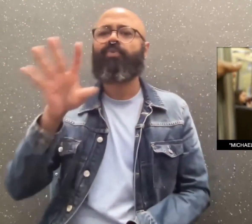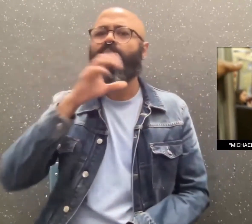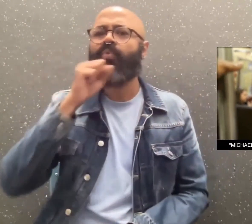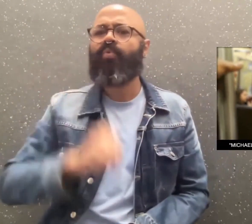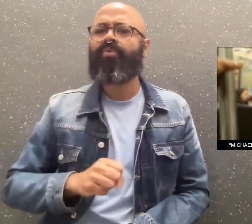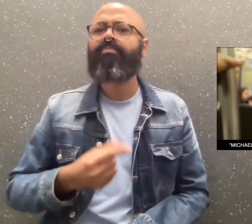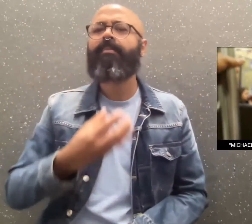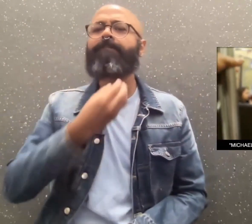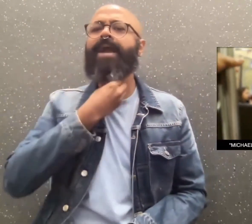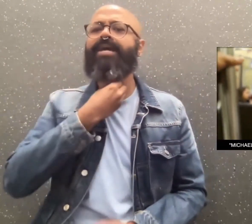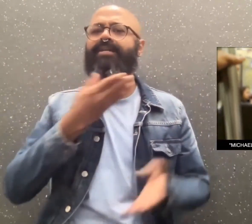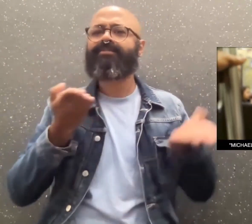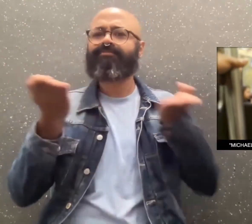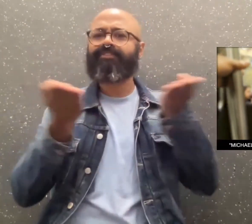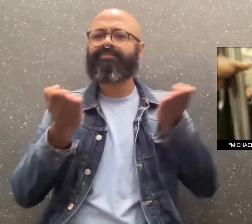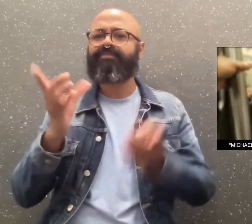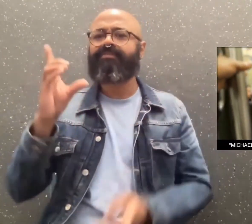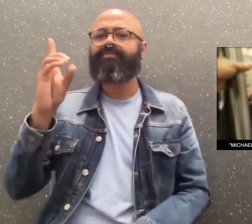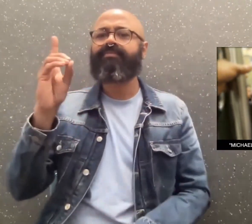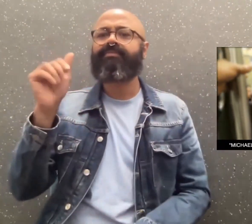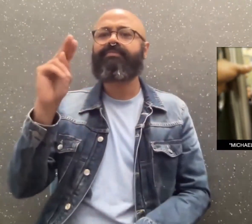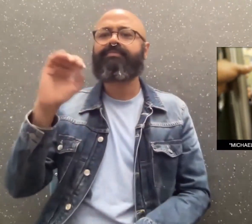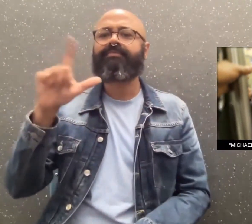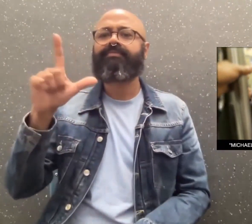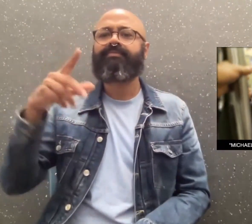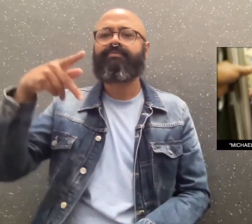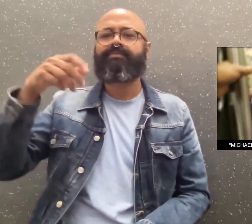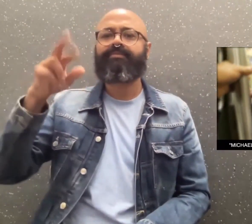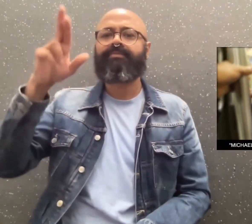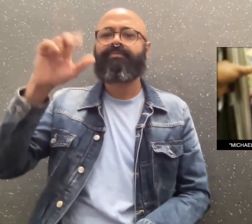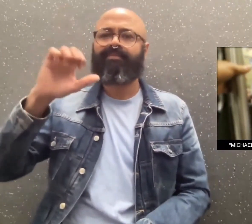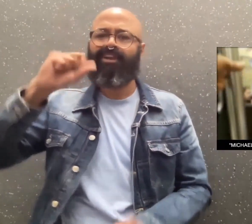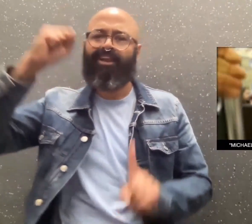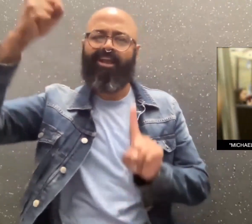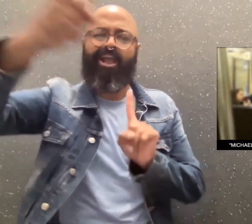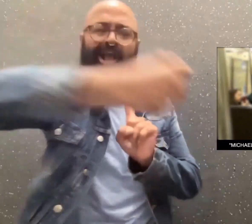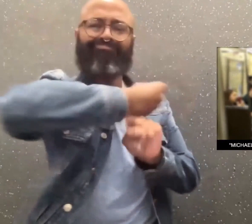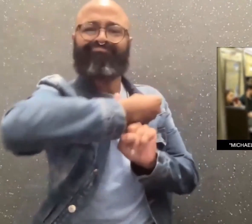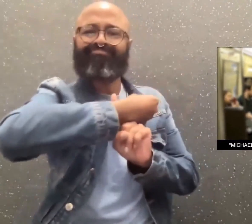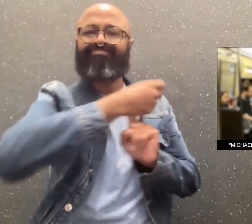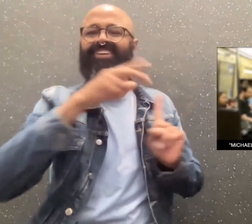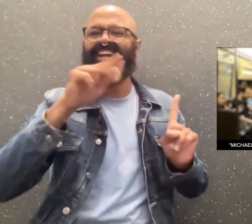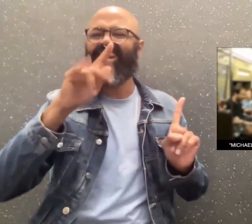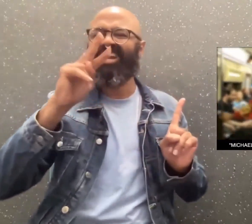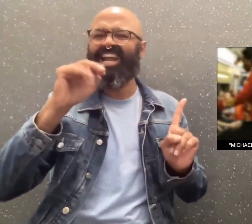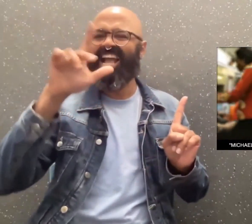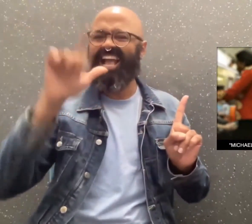He died last week. When authorities say 24 year old Marine veteran Daniel Perry